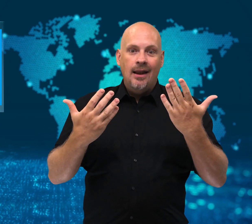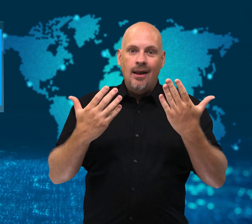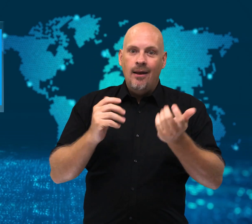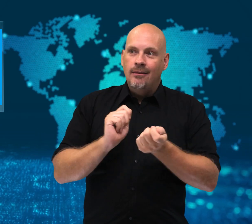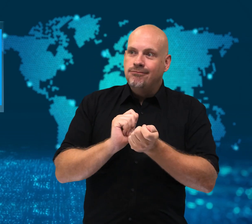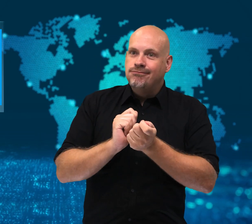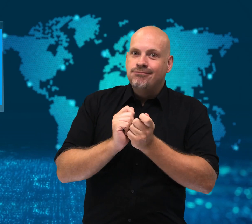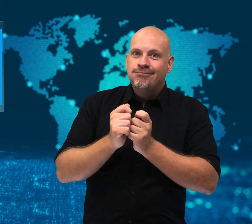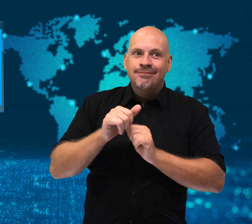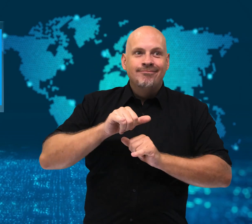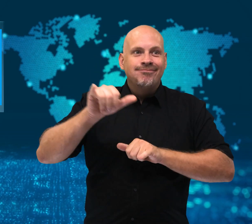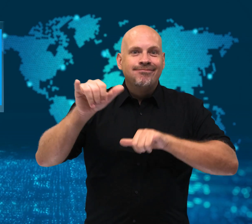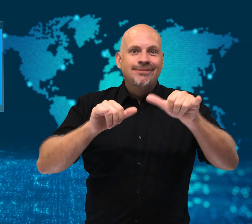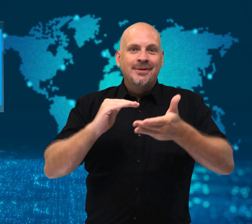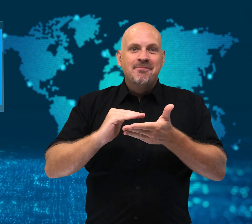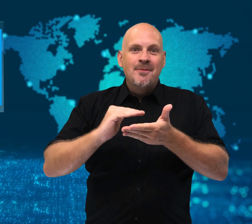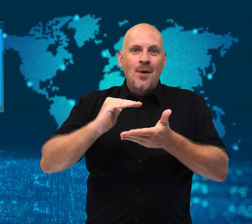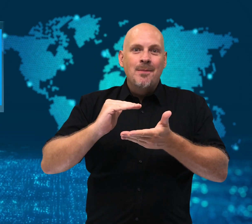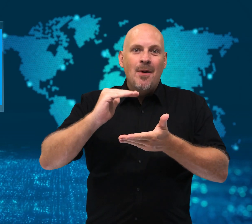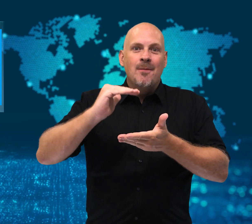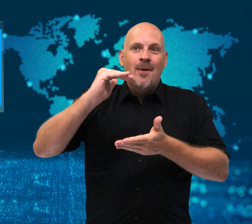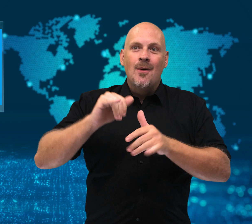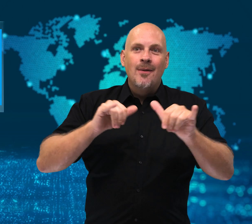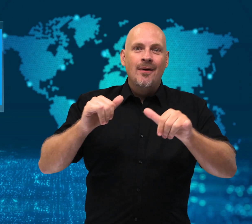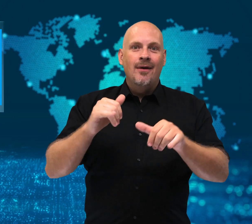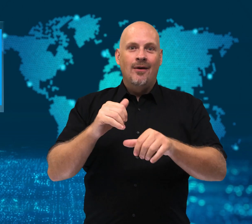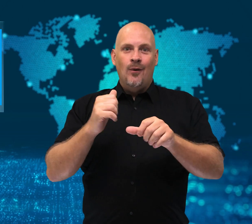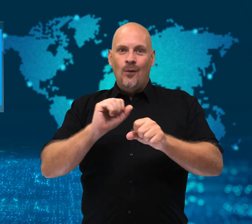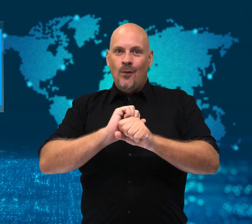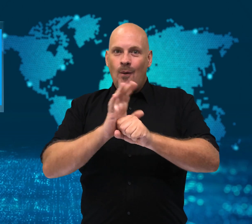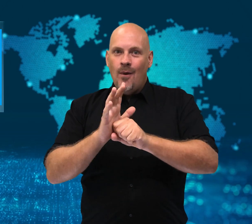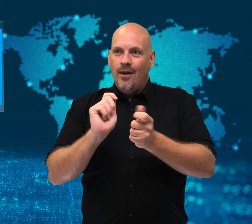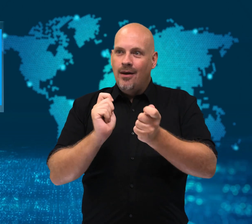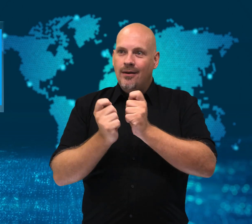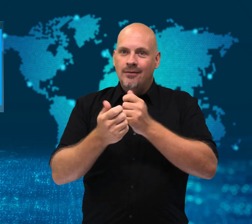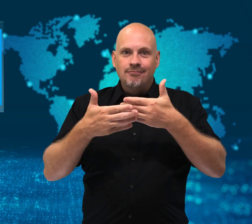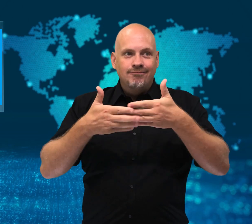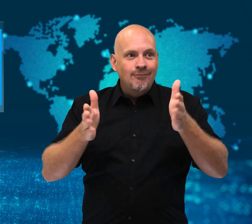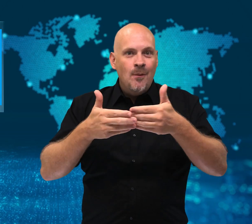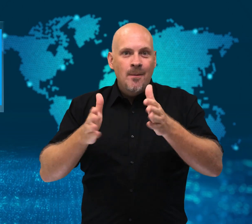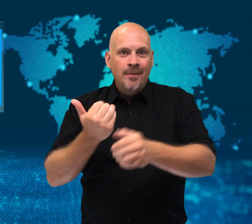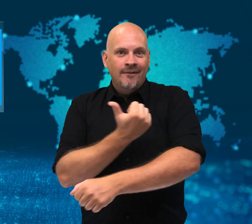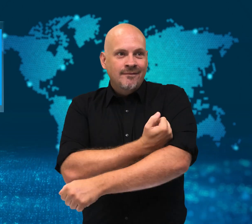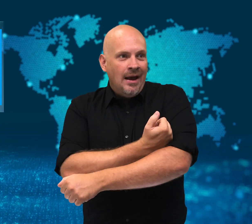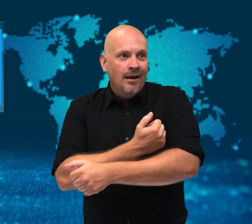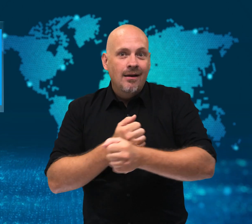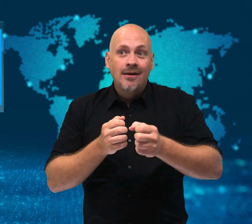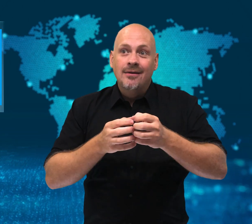and people are starting to travel again.